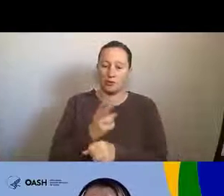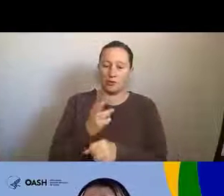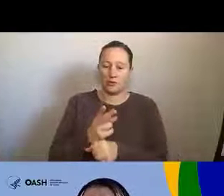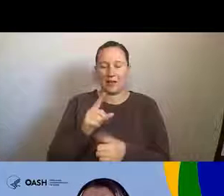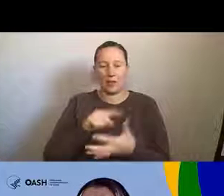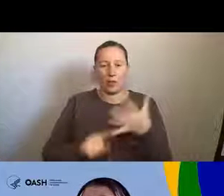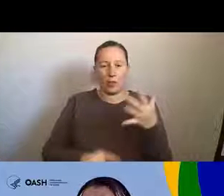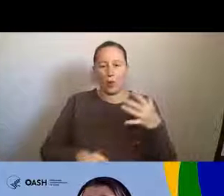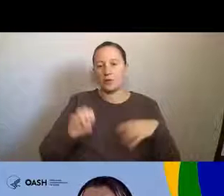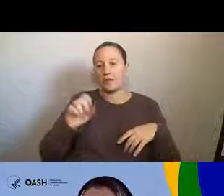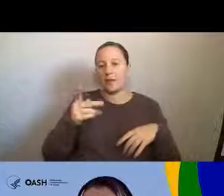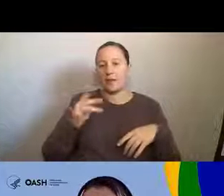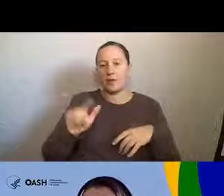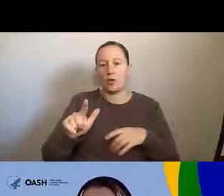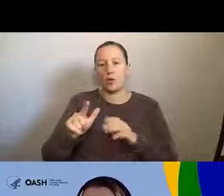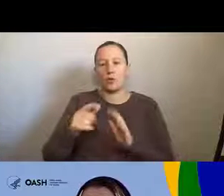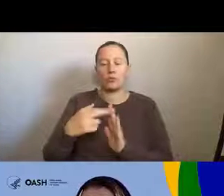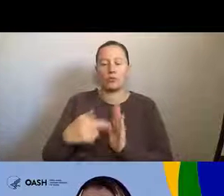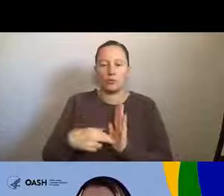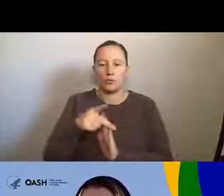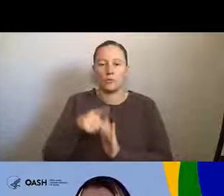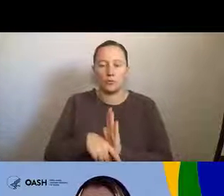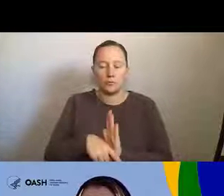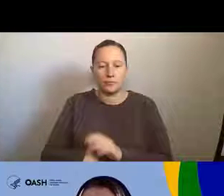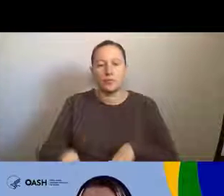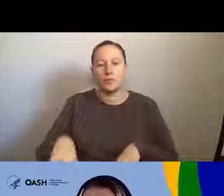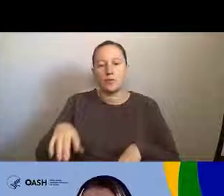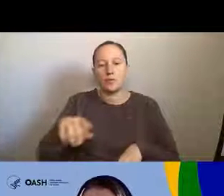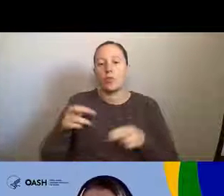So think of the regulations as the ethical principles put into practice.